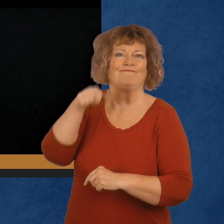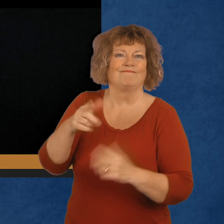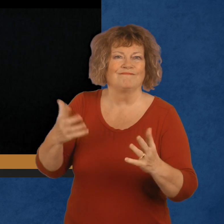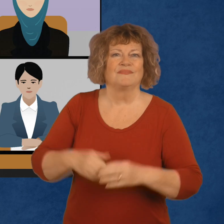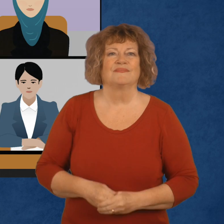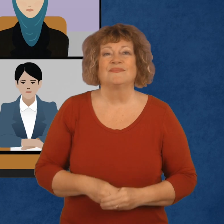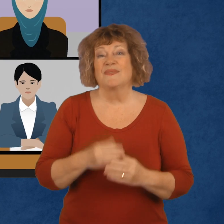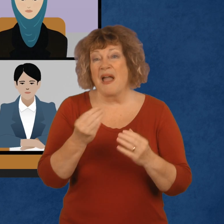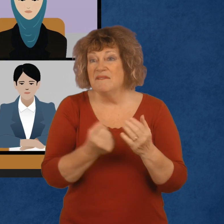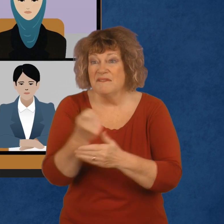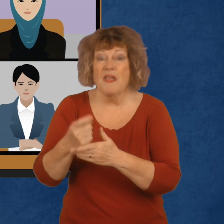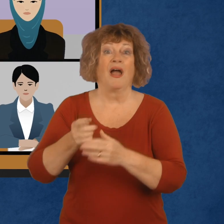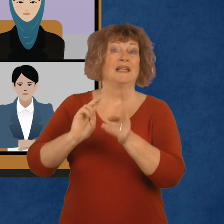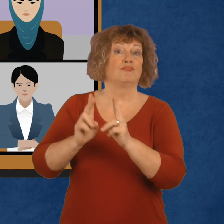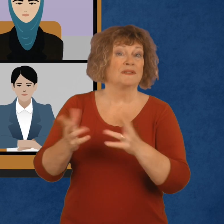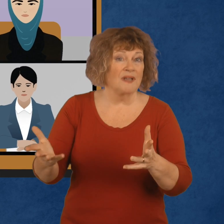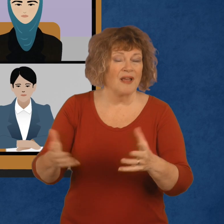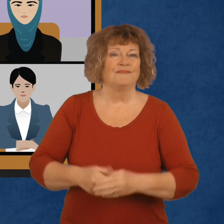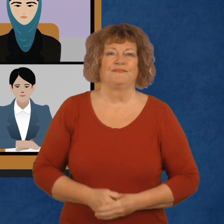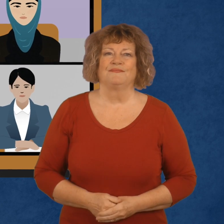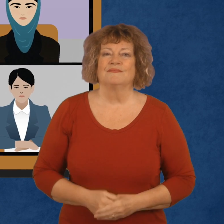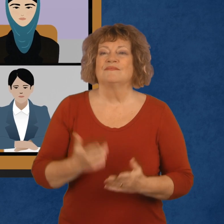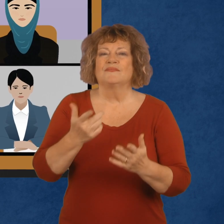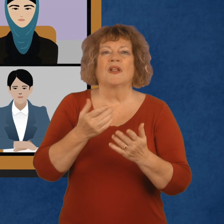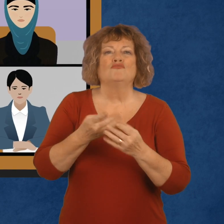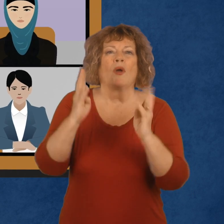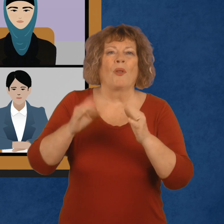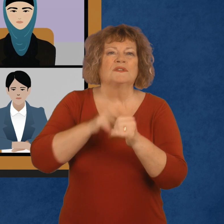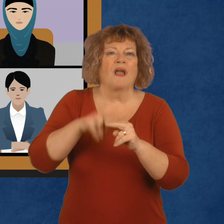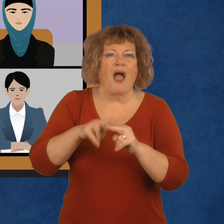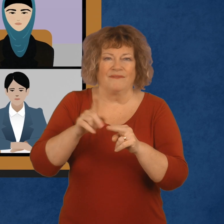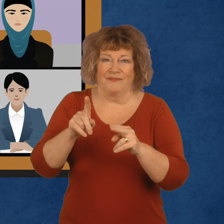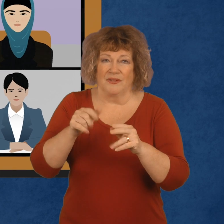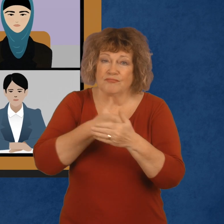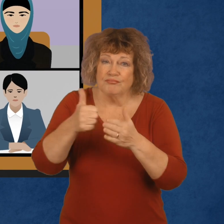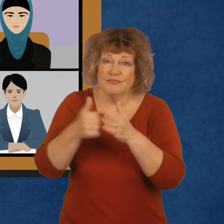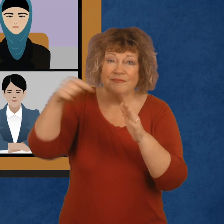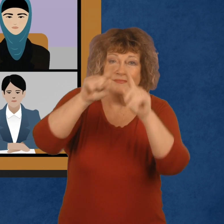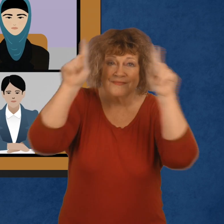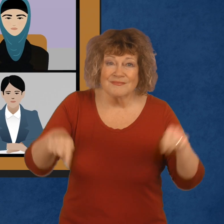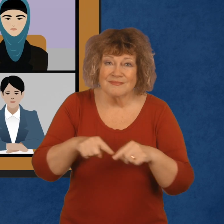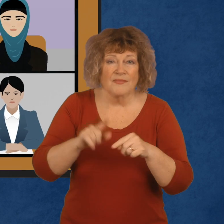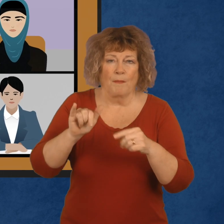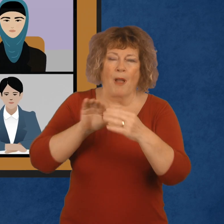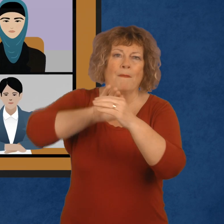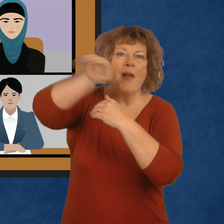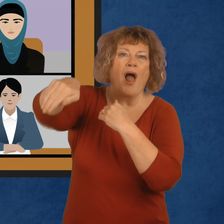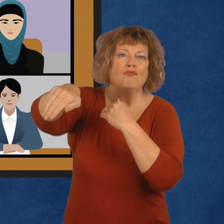Tribunal staff will not always appear on screen, but they will be in the background to make sure that the case runs smoothly.